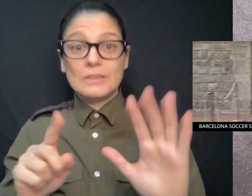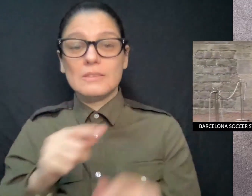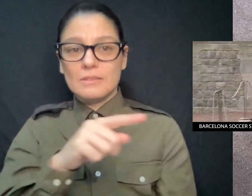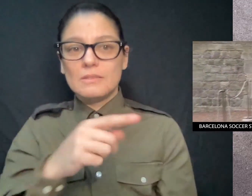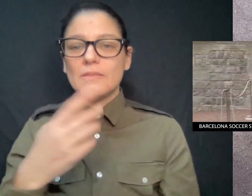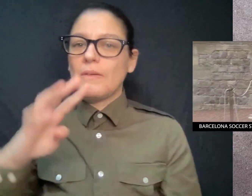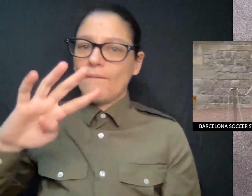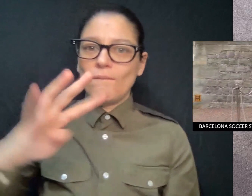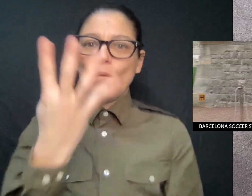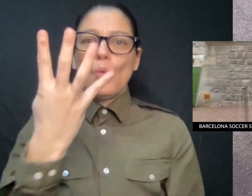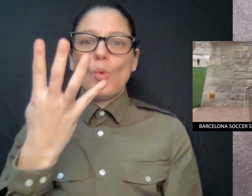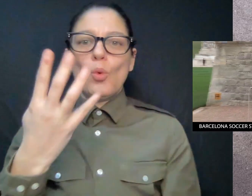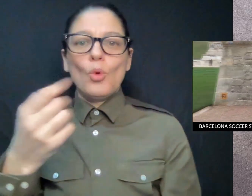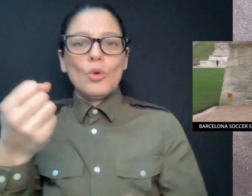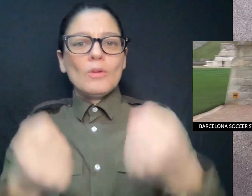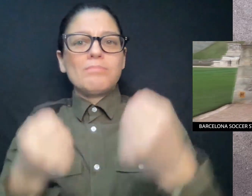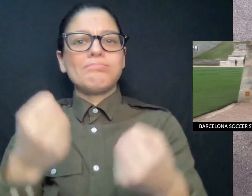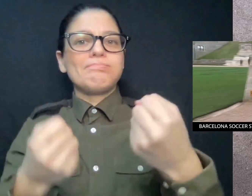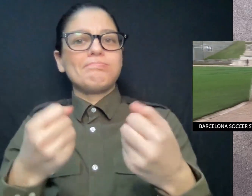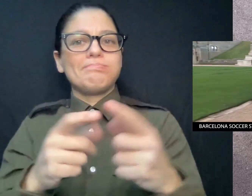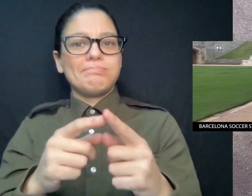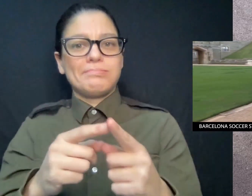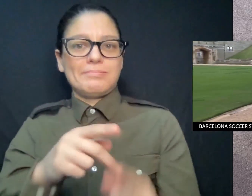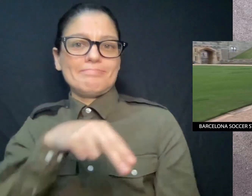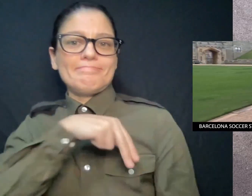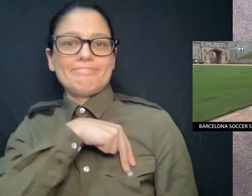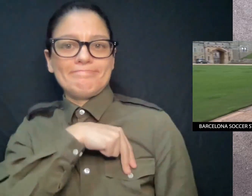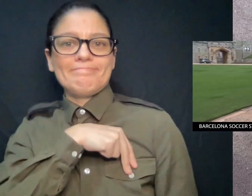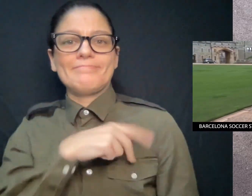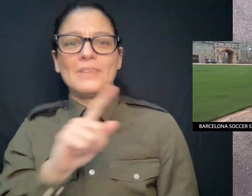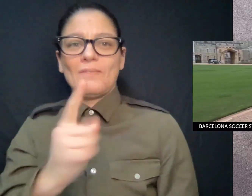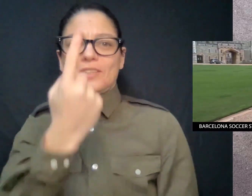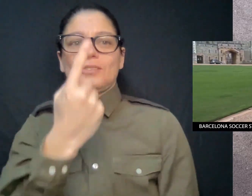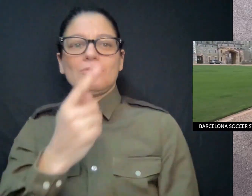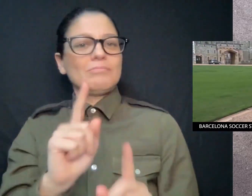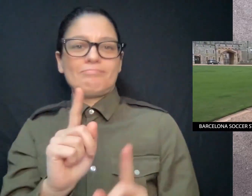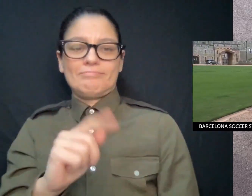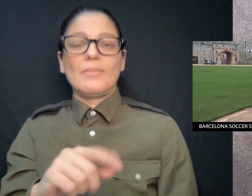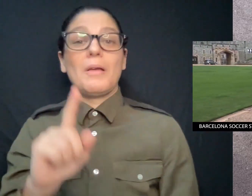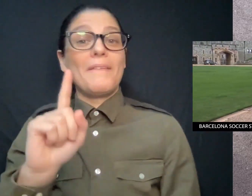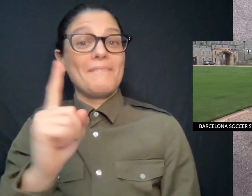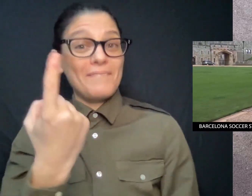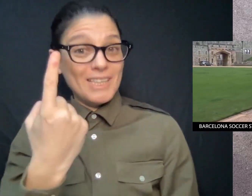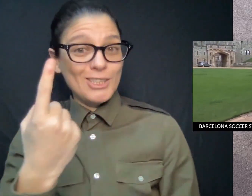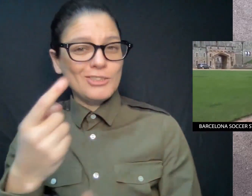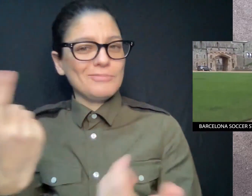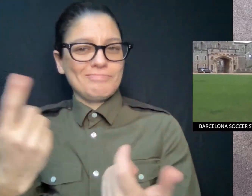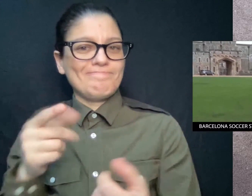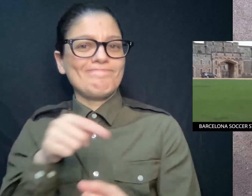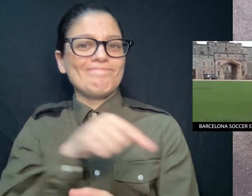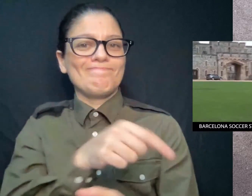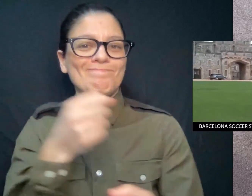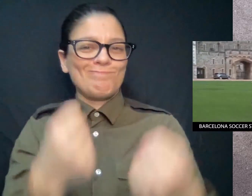the 36-year-old is the fourth Formula One driver to be knighted but the first to be